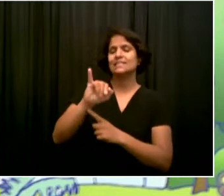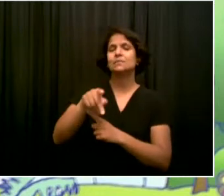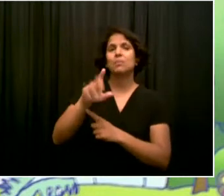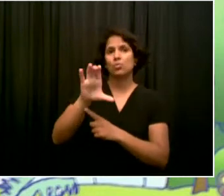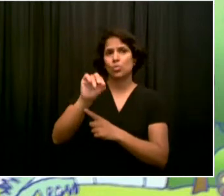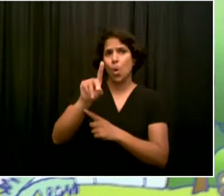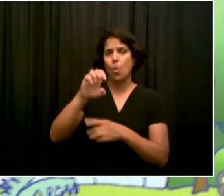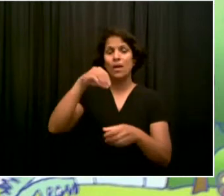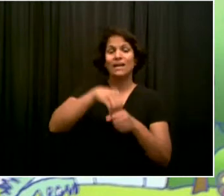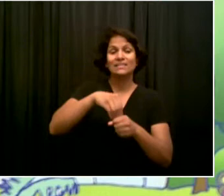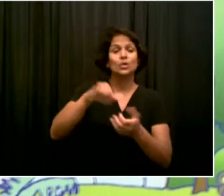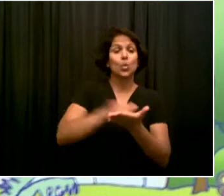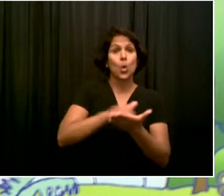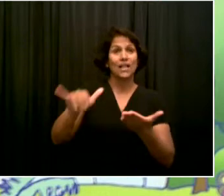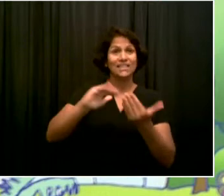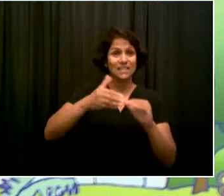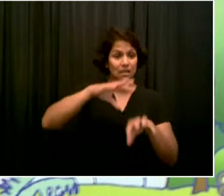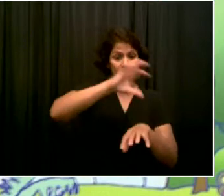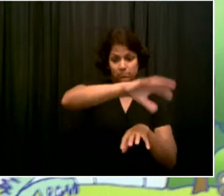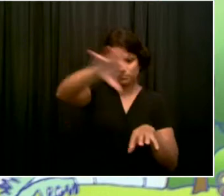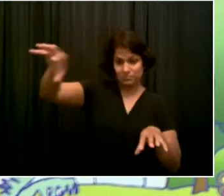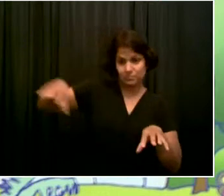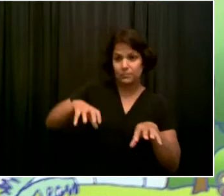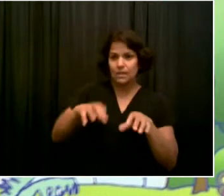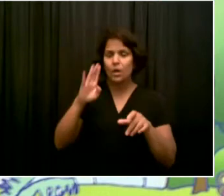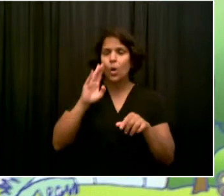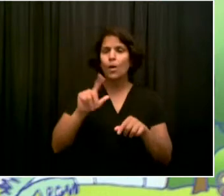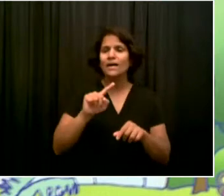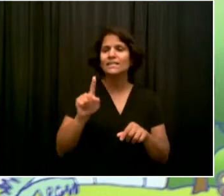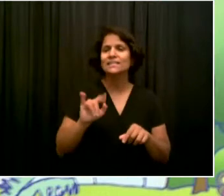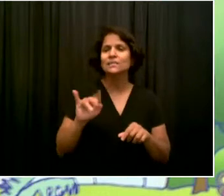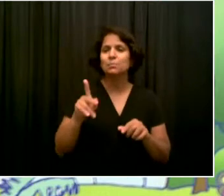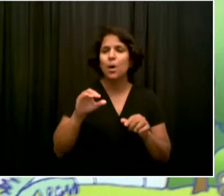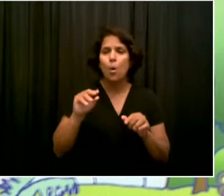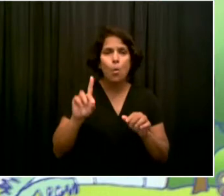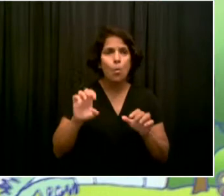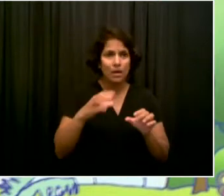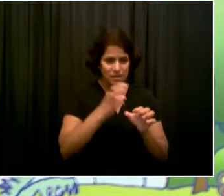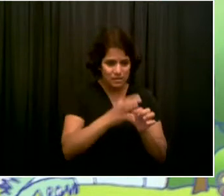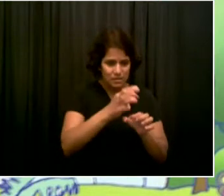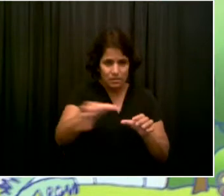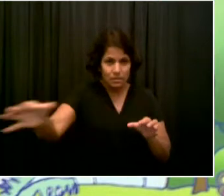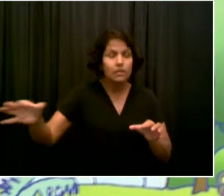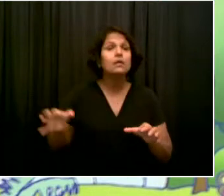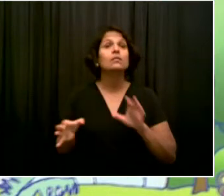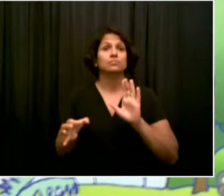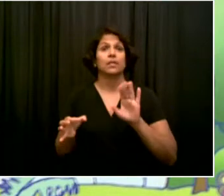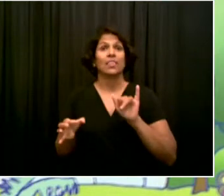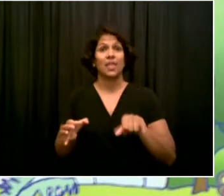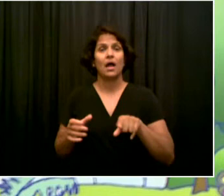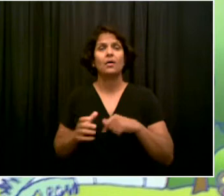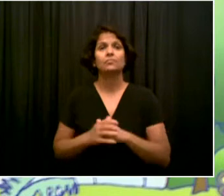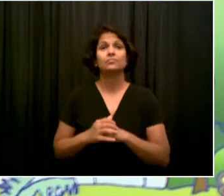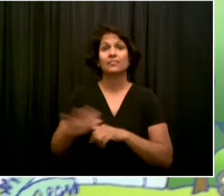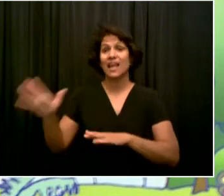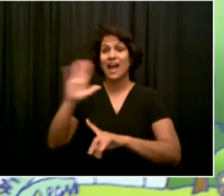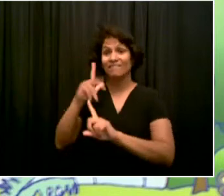ZIP CODES AND NEIGHBORHOODS, ACCORDING TO YOUR DATA MIGHT